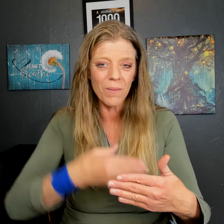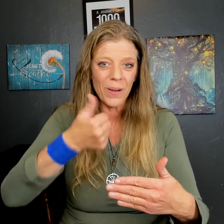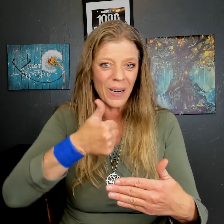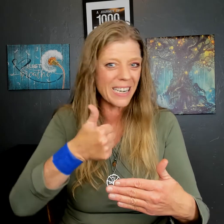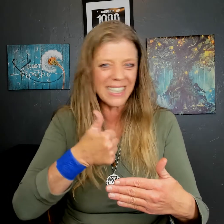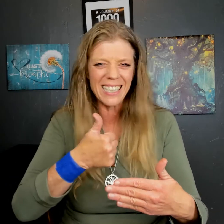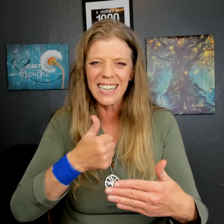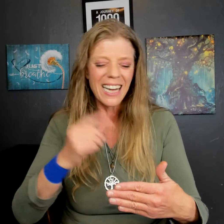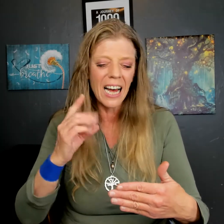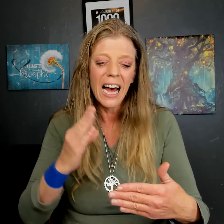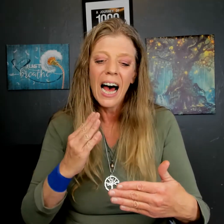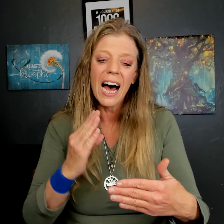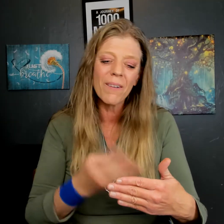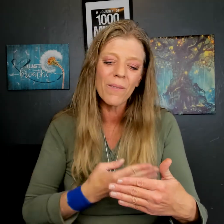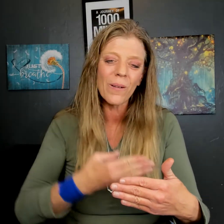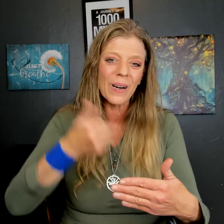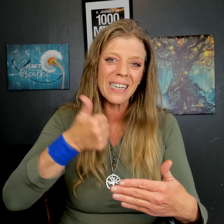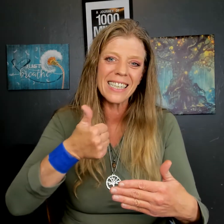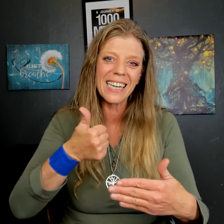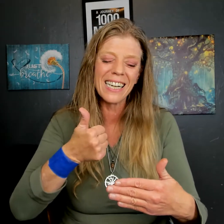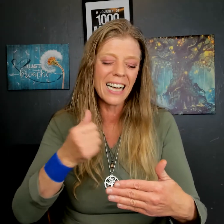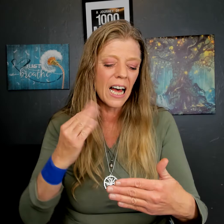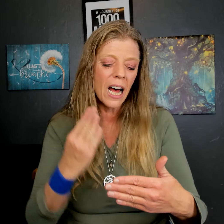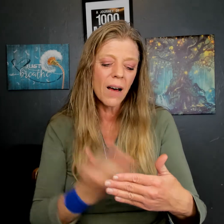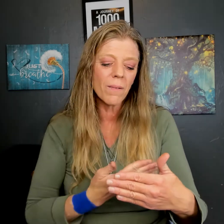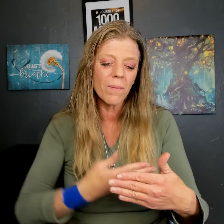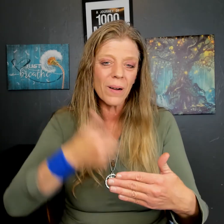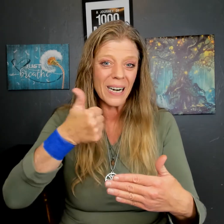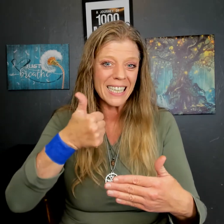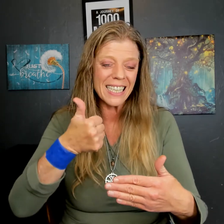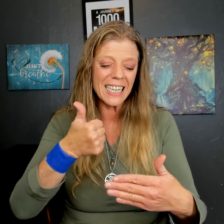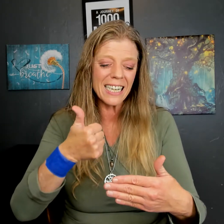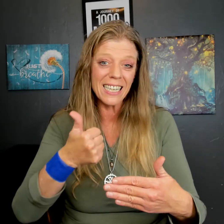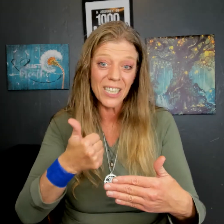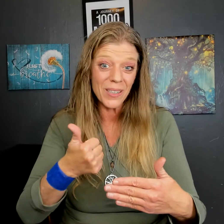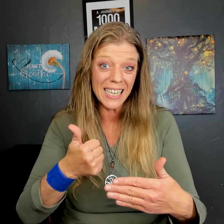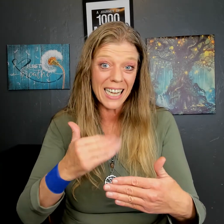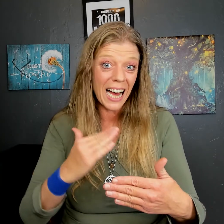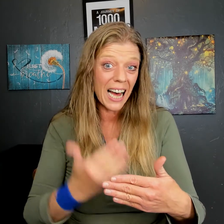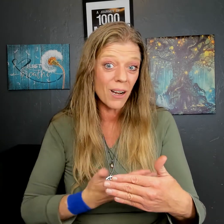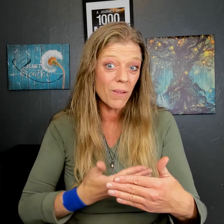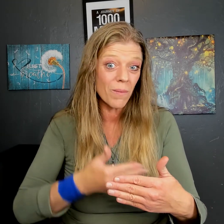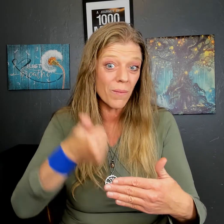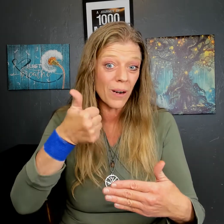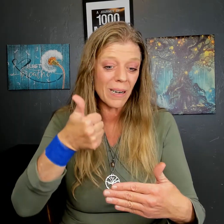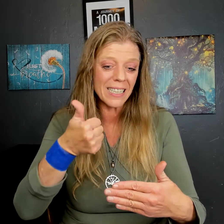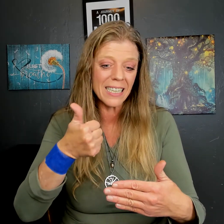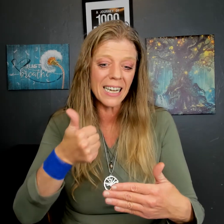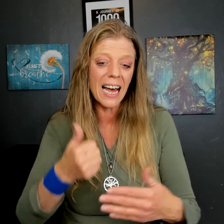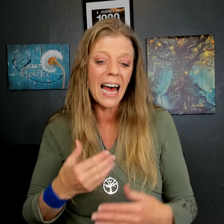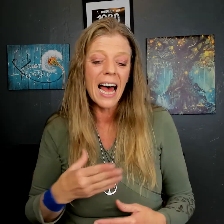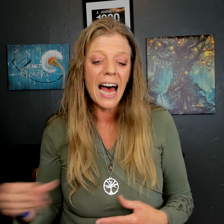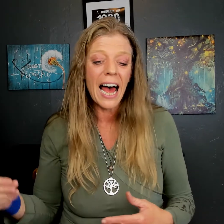FIRST. FIRST. FIRST. Did you see that? FIRST.